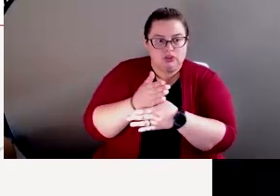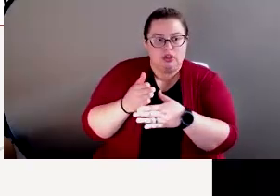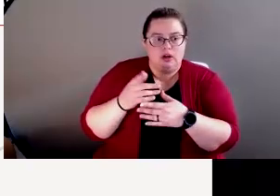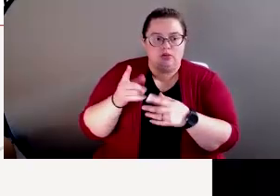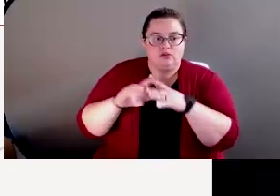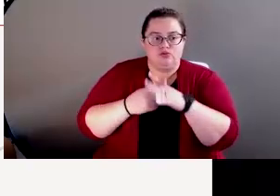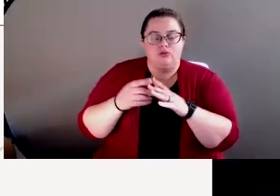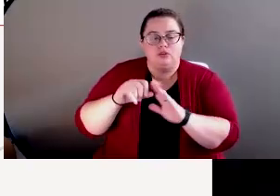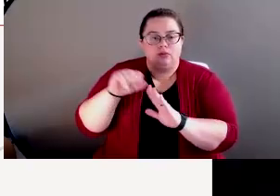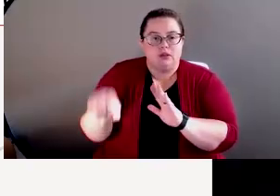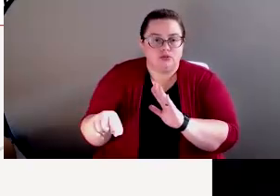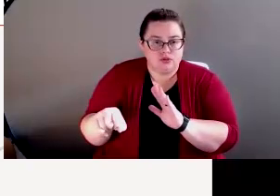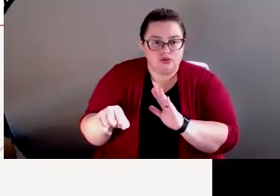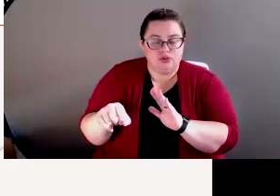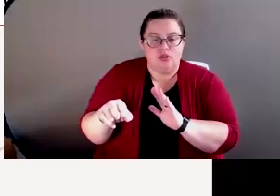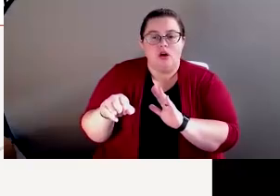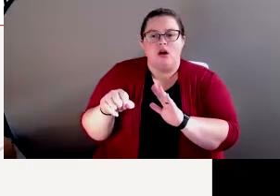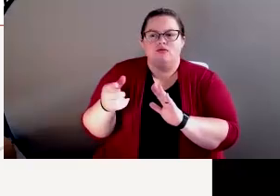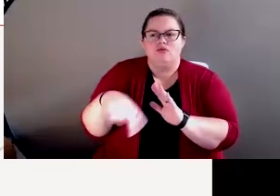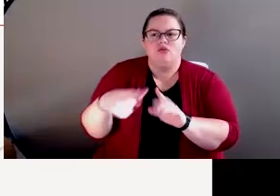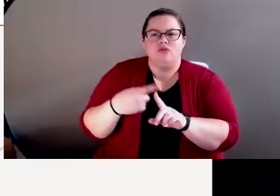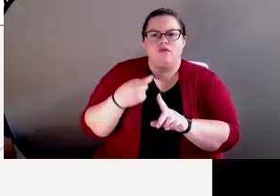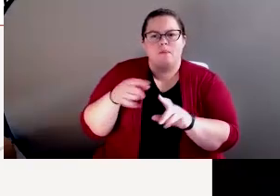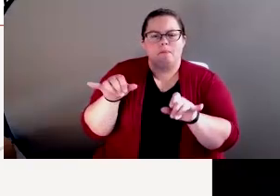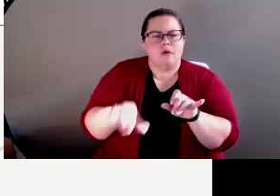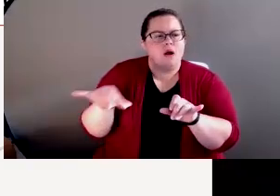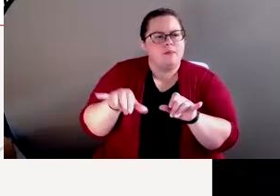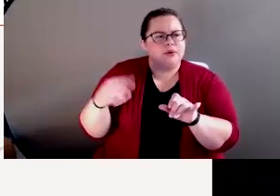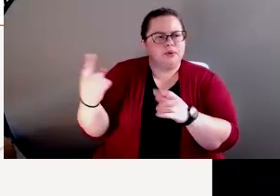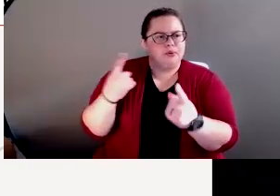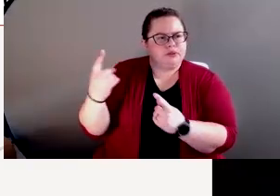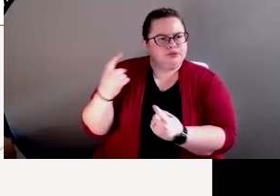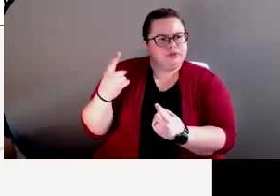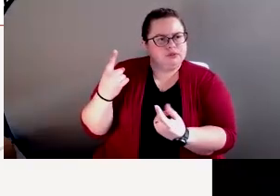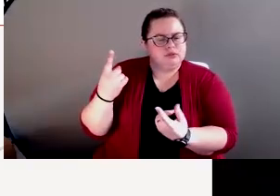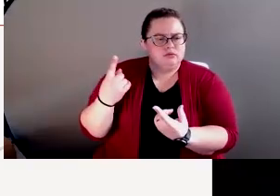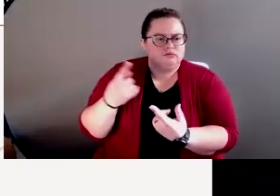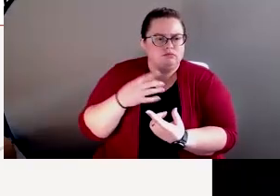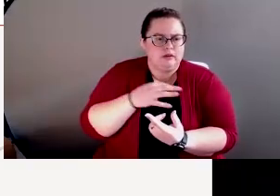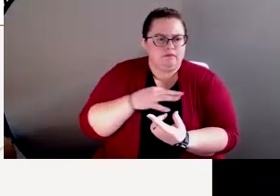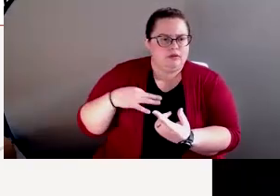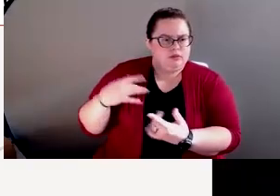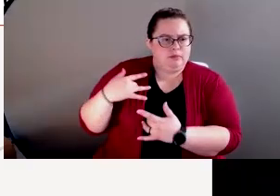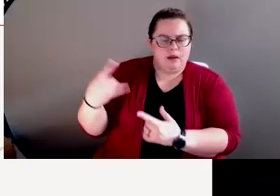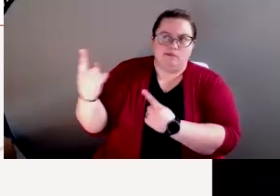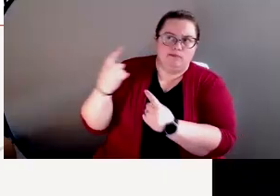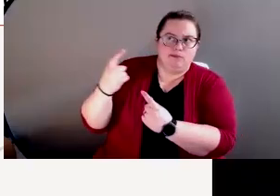And these come from common questions that I get, from faculty that I wanted to share with you all as well.